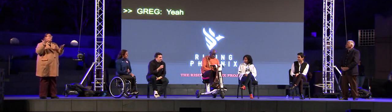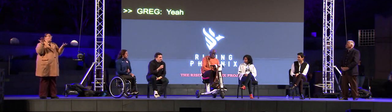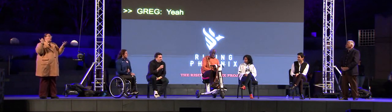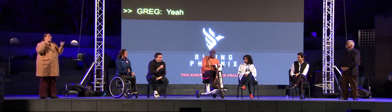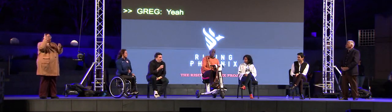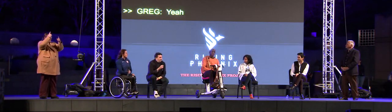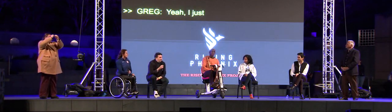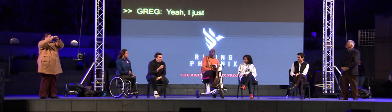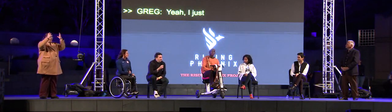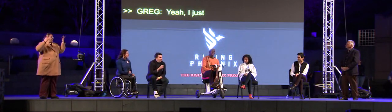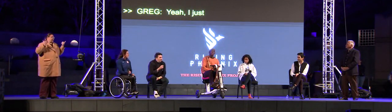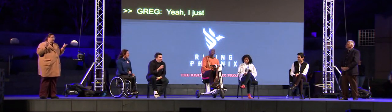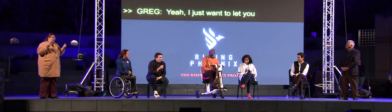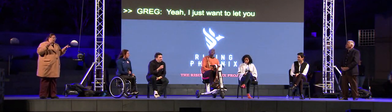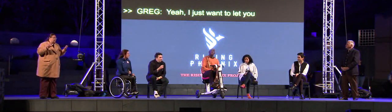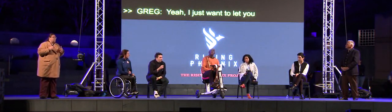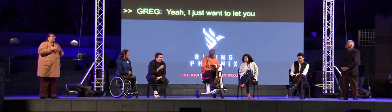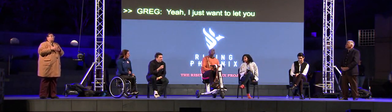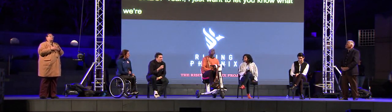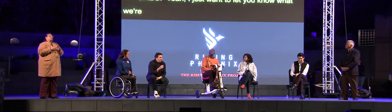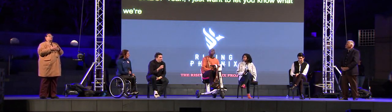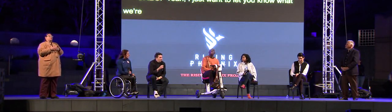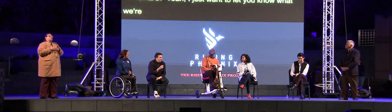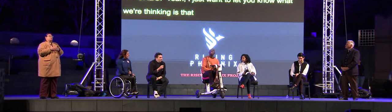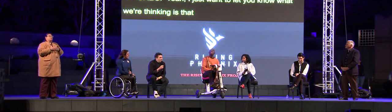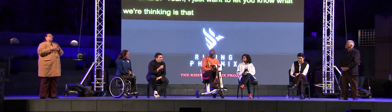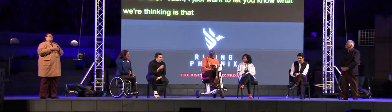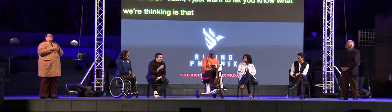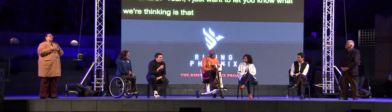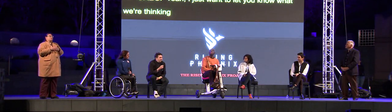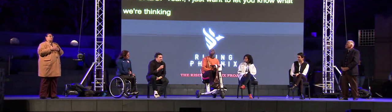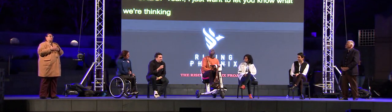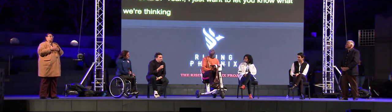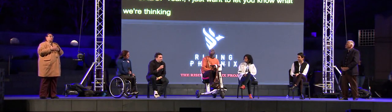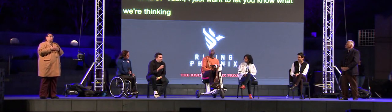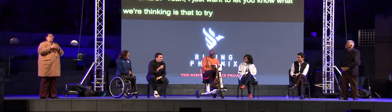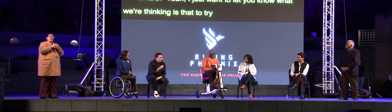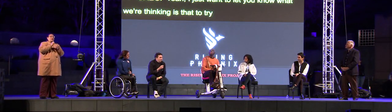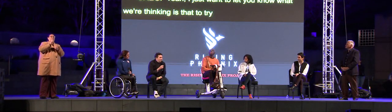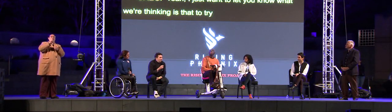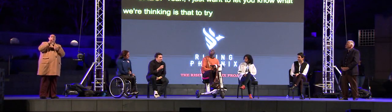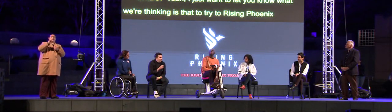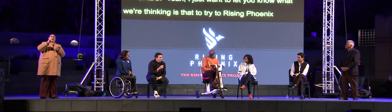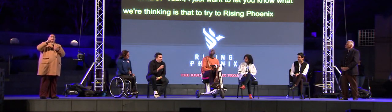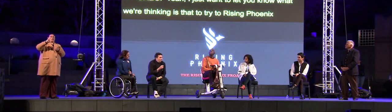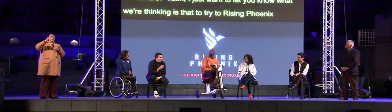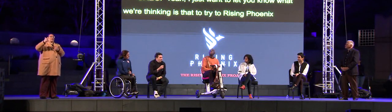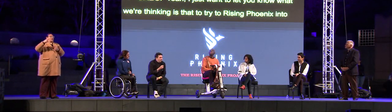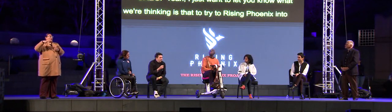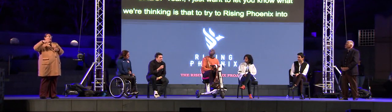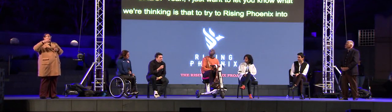is to try and turn Rising Phoenix into one of the most